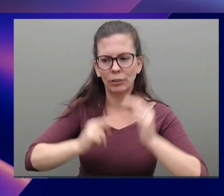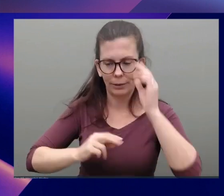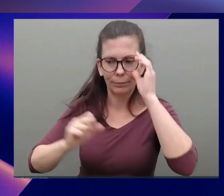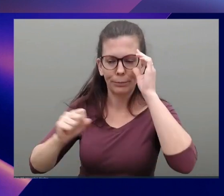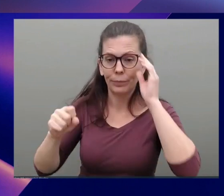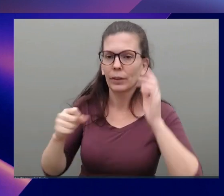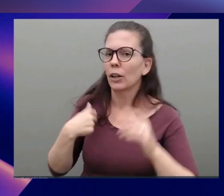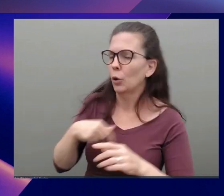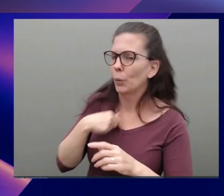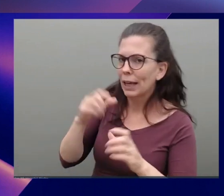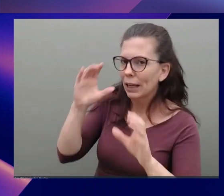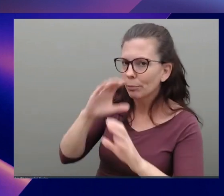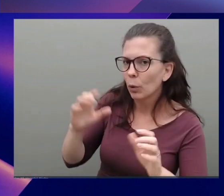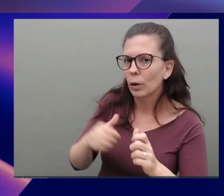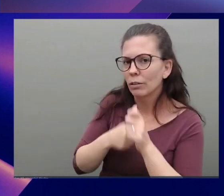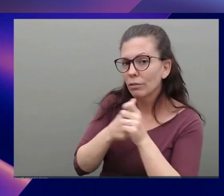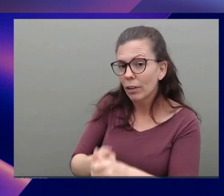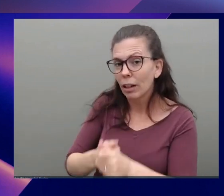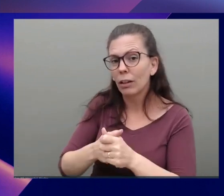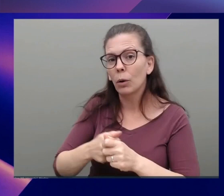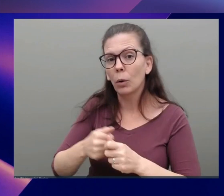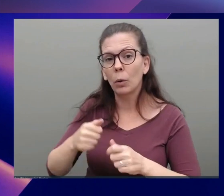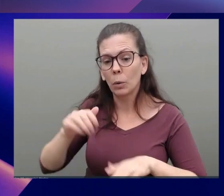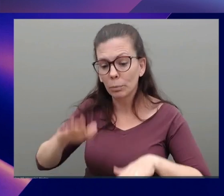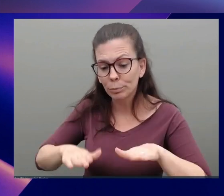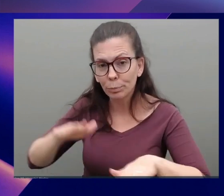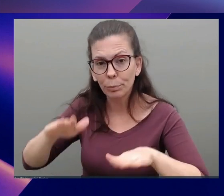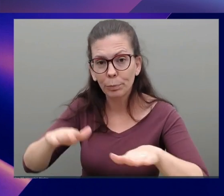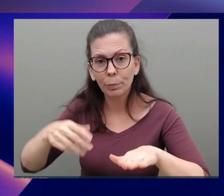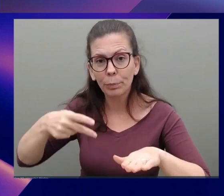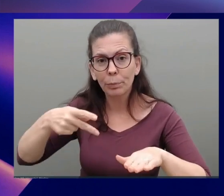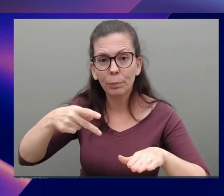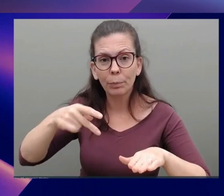we can shoot down drones, we can build a city. What else can we do?